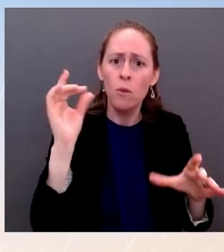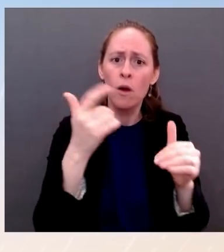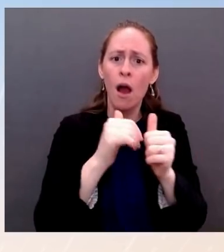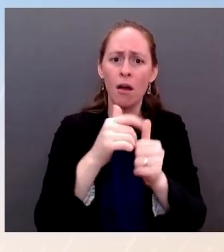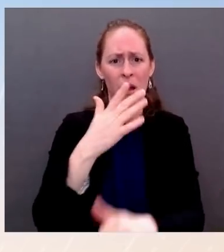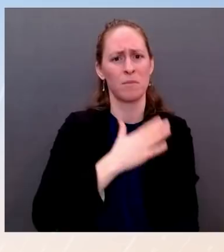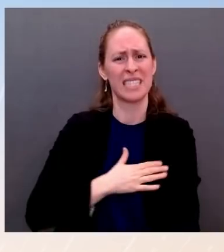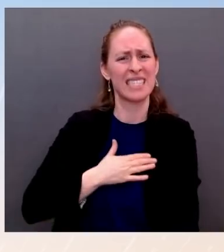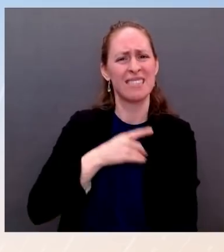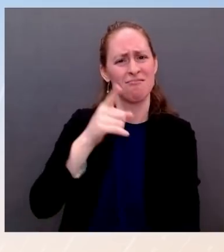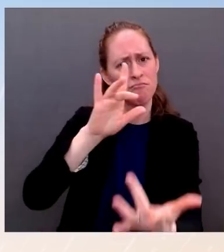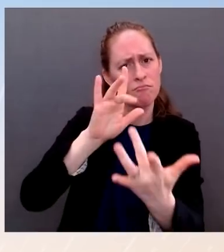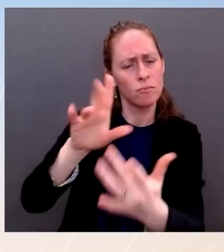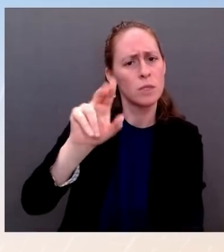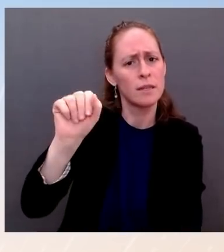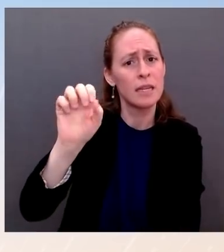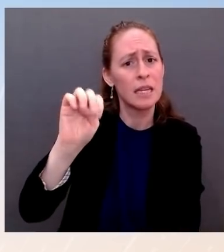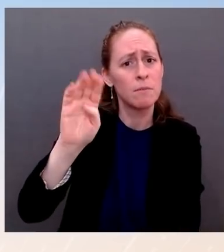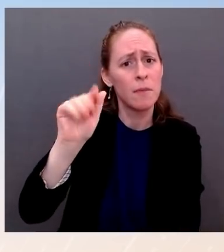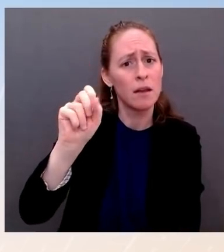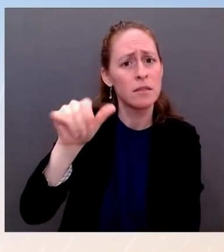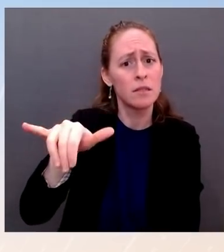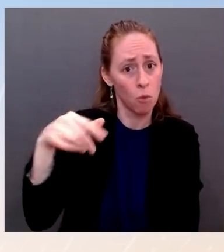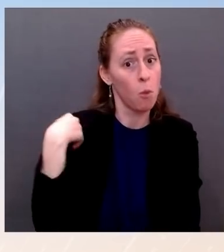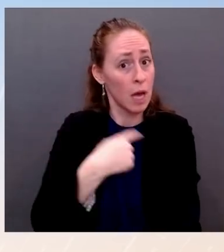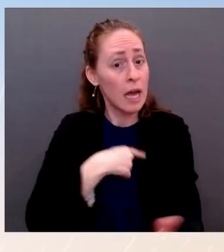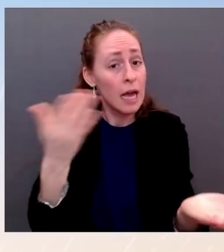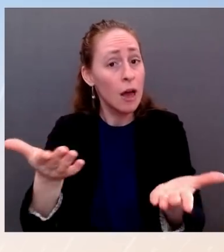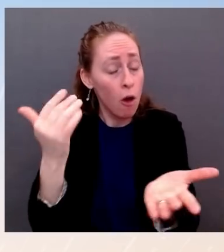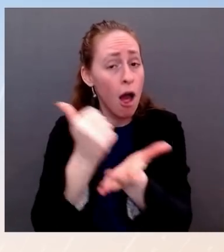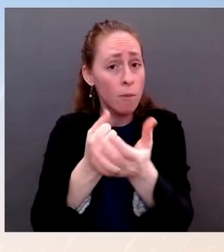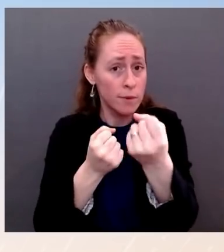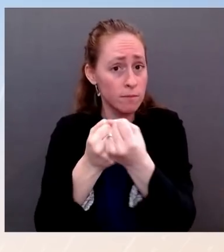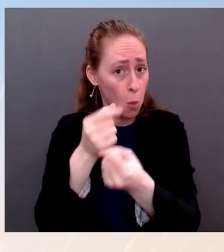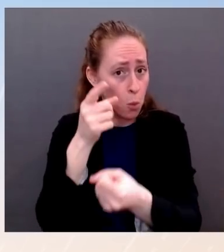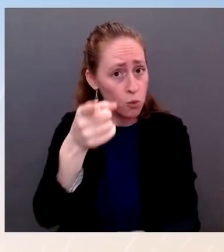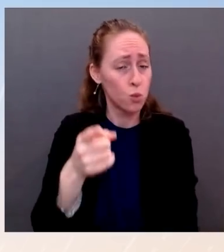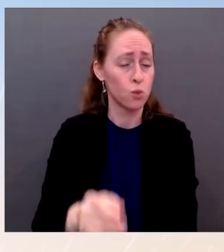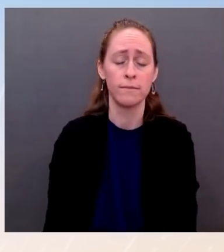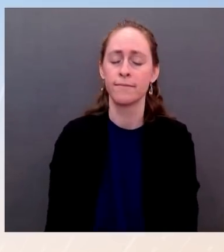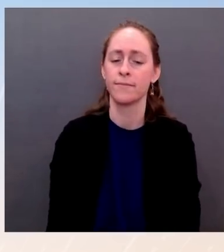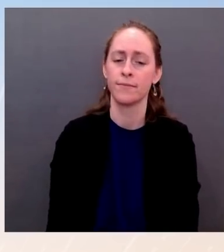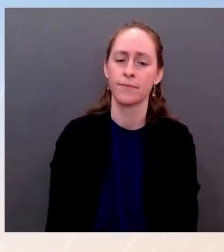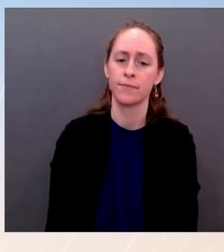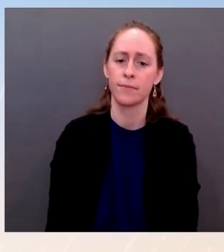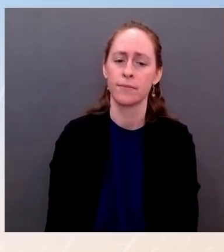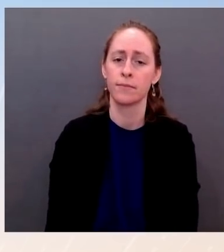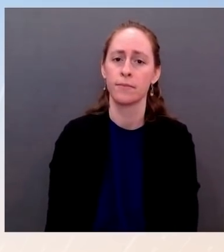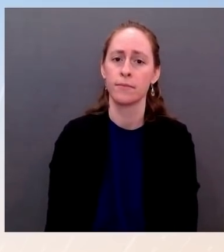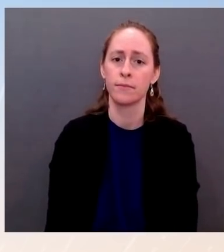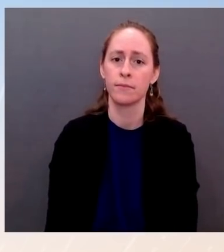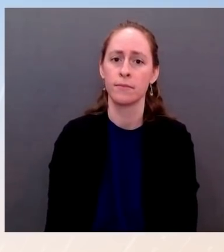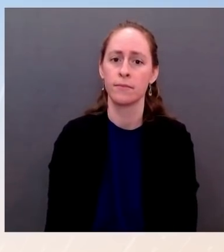Yes. The Press: Thanks, Jake. I got two quick questions. One, are you looking at this being some kind of attack